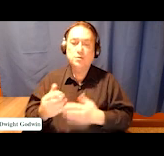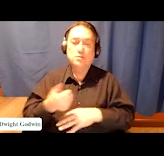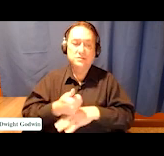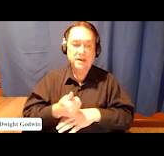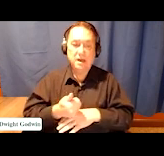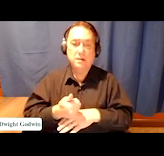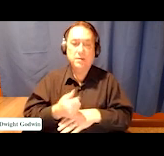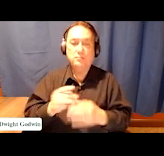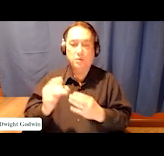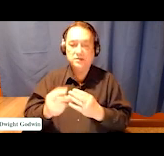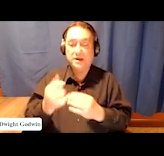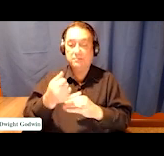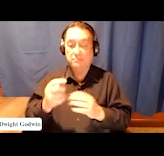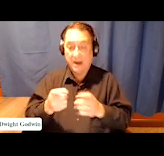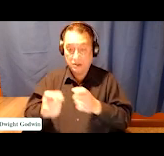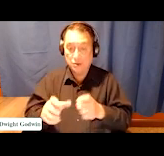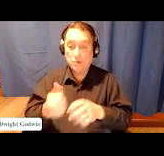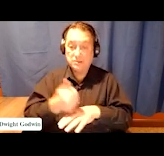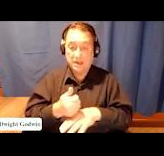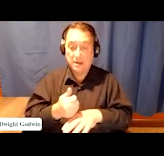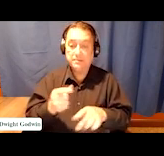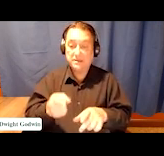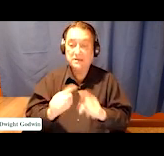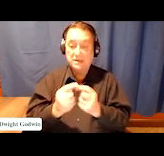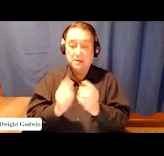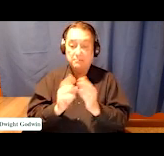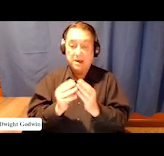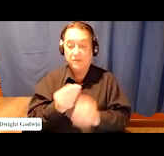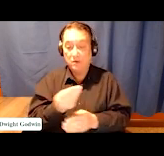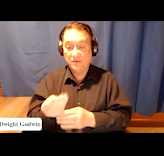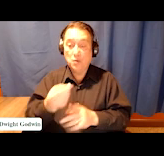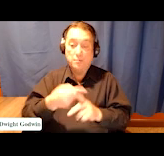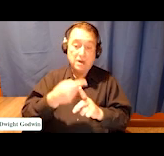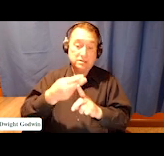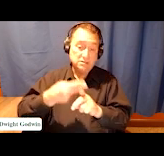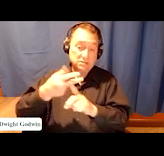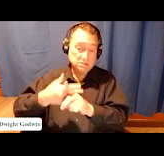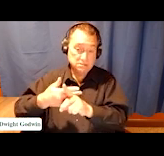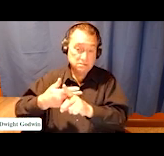and this team met for several weeks, several months in fact, to explore the options